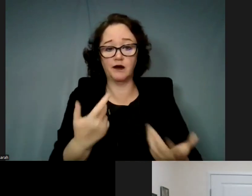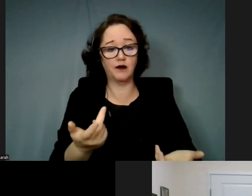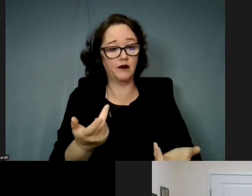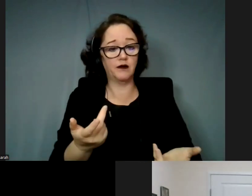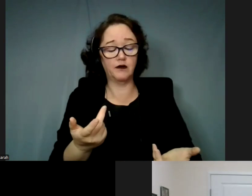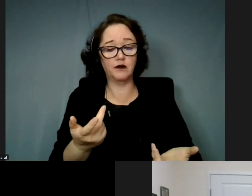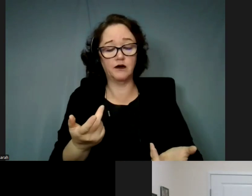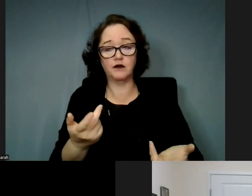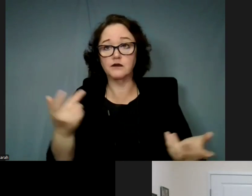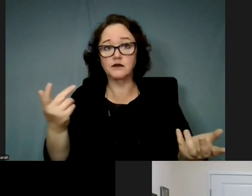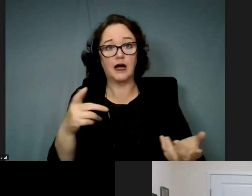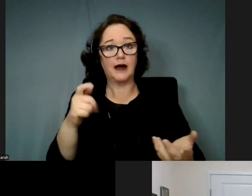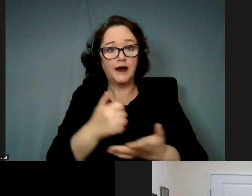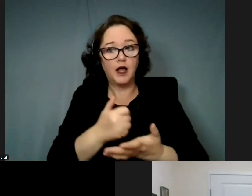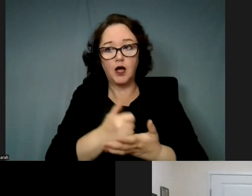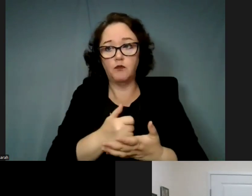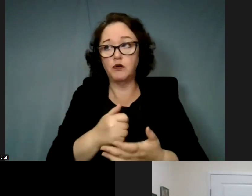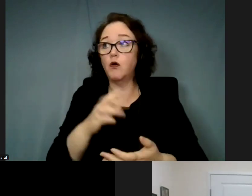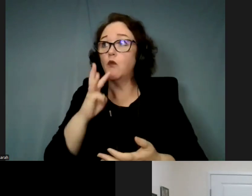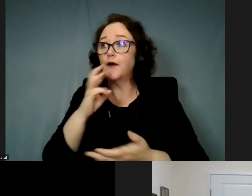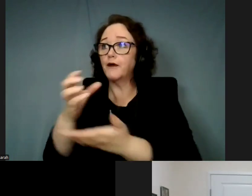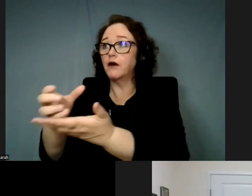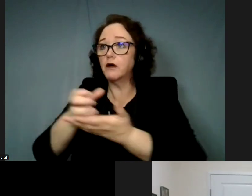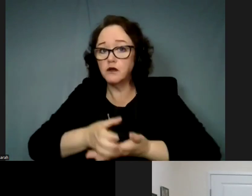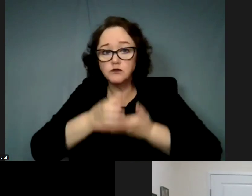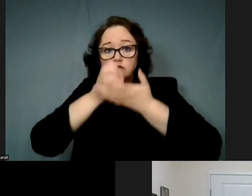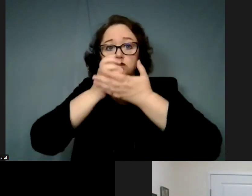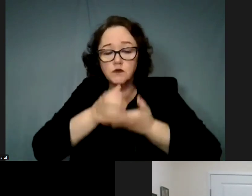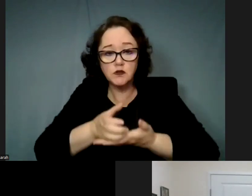me to bed, and you know, in the bathroom, I need help with the